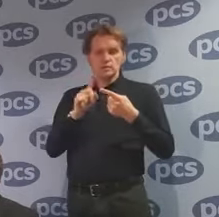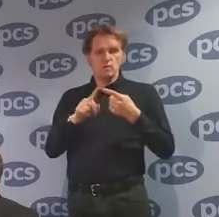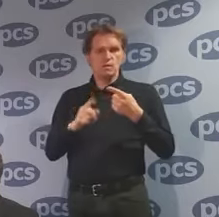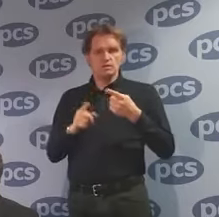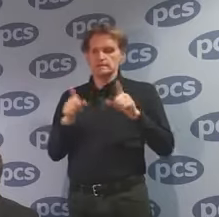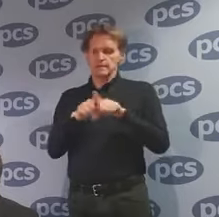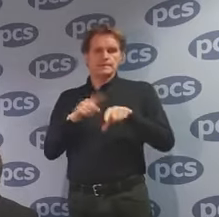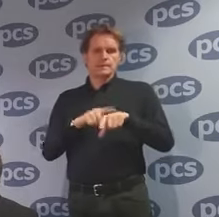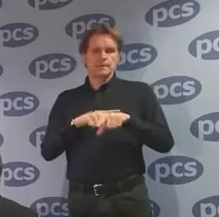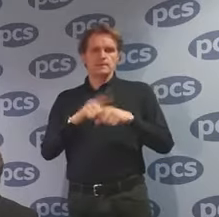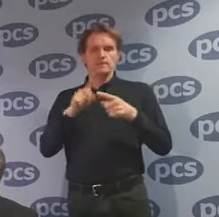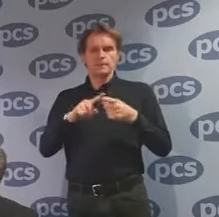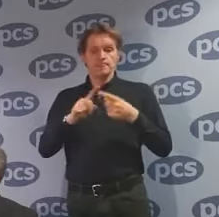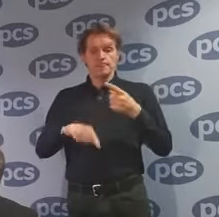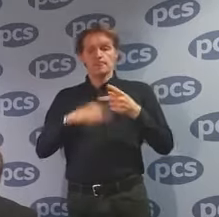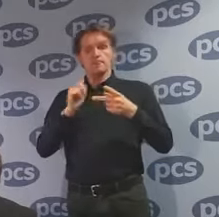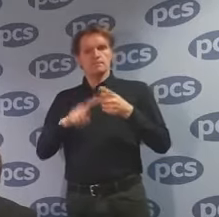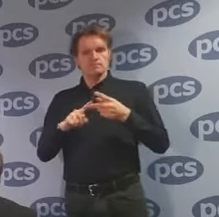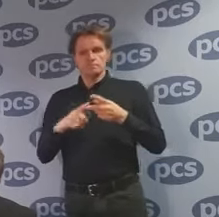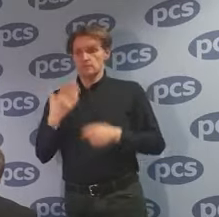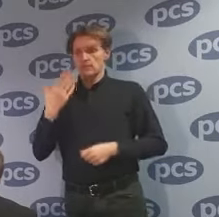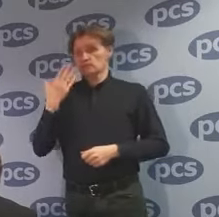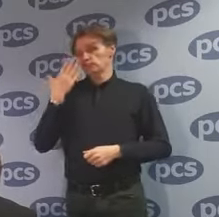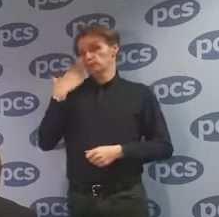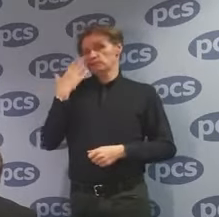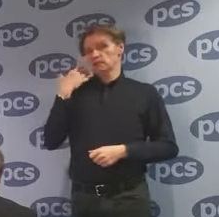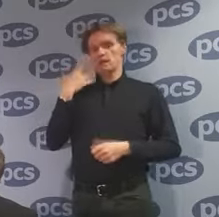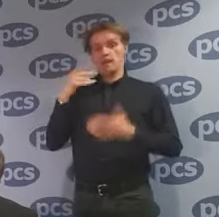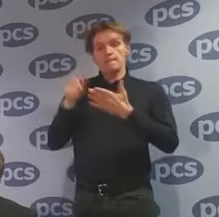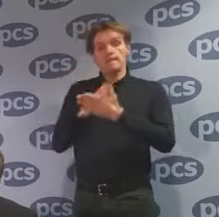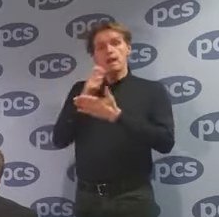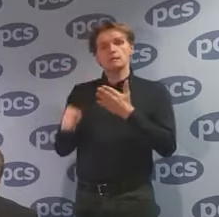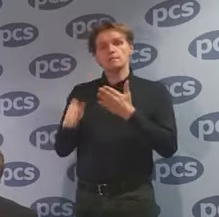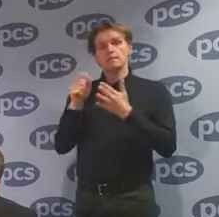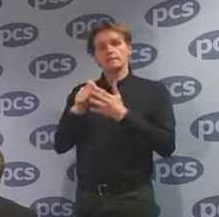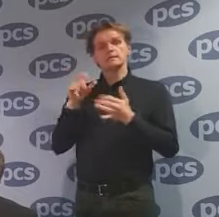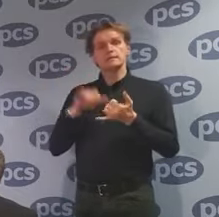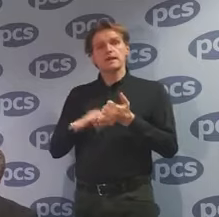turnout in a ballot for a long time it still wouldn't be enough to meet the